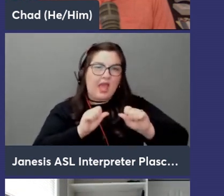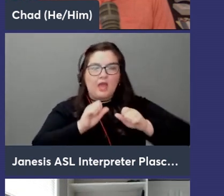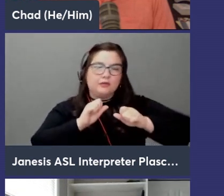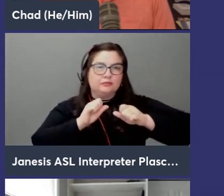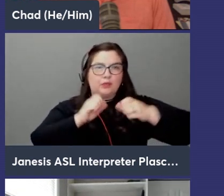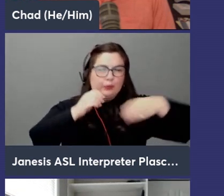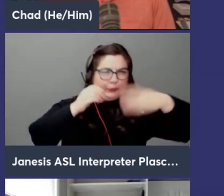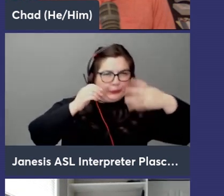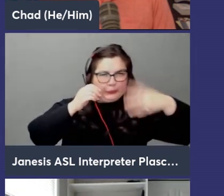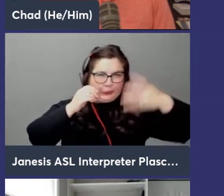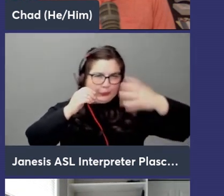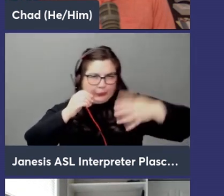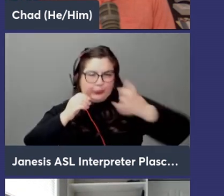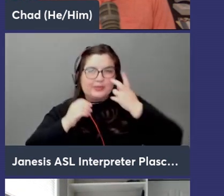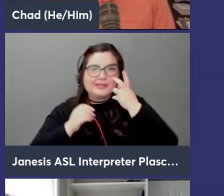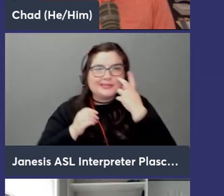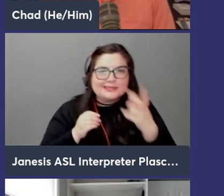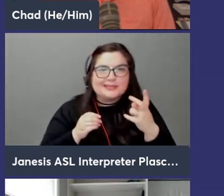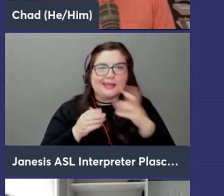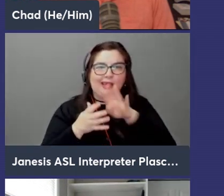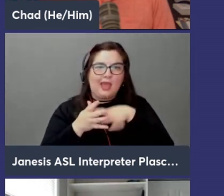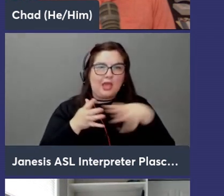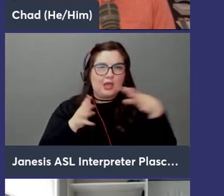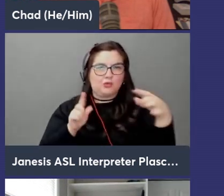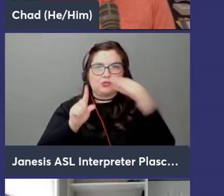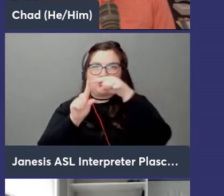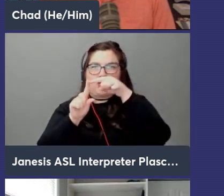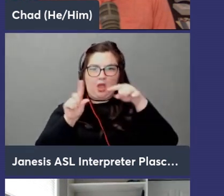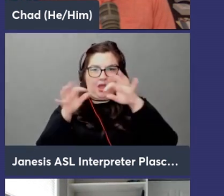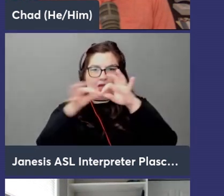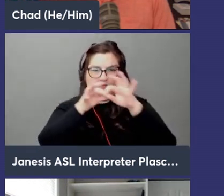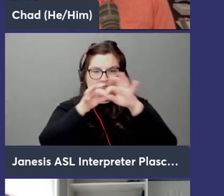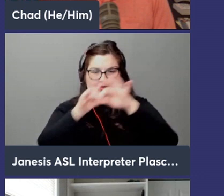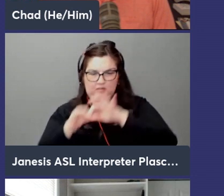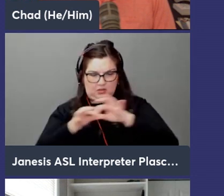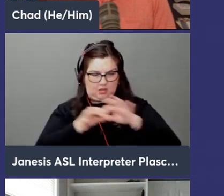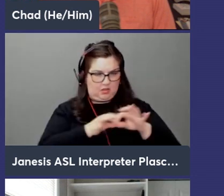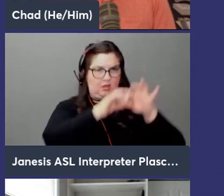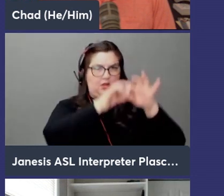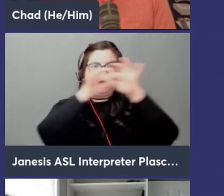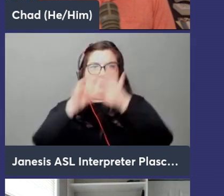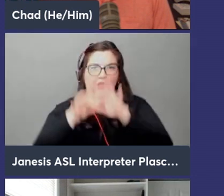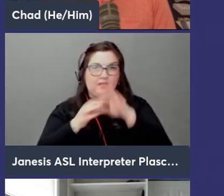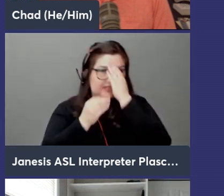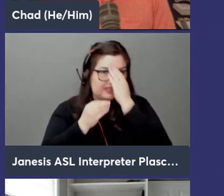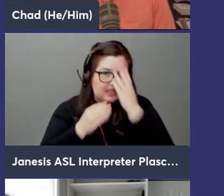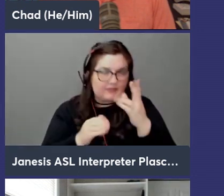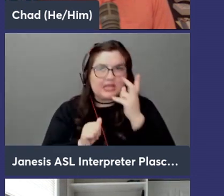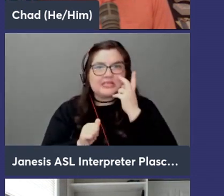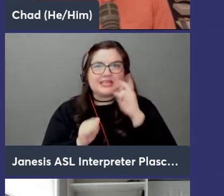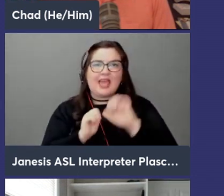see a graph of this information, see how it's connected together,